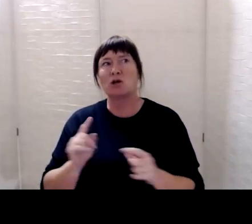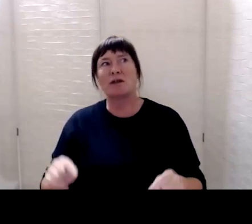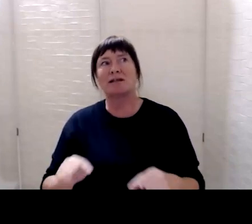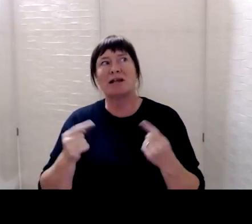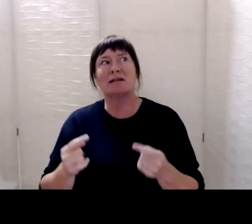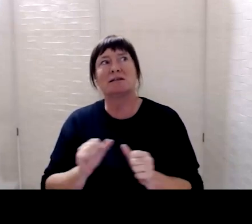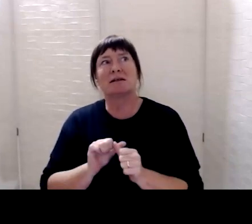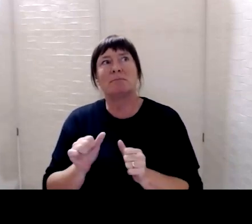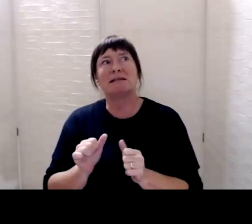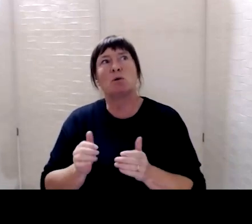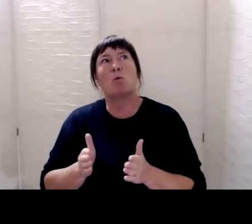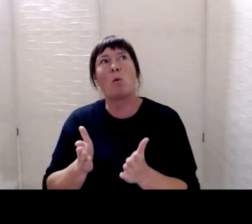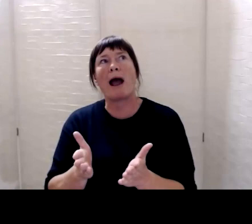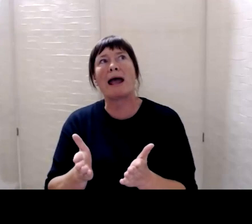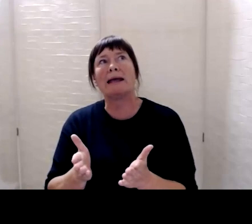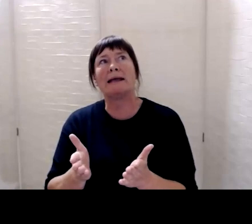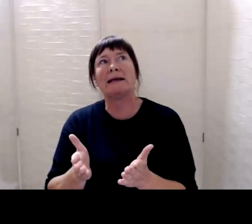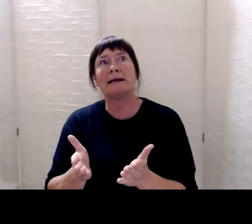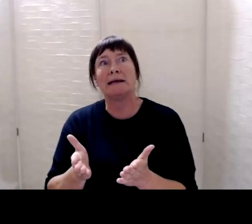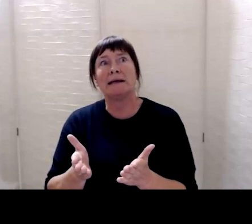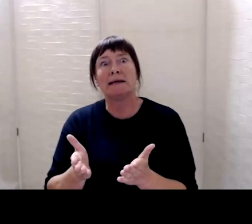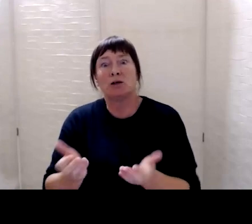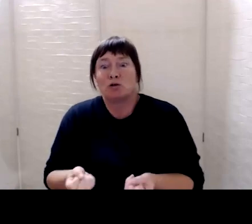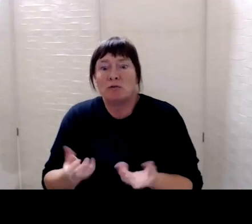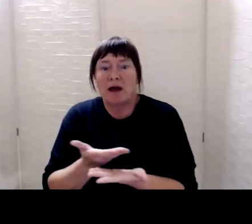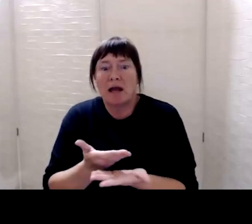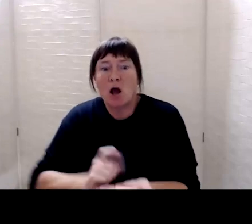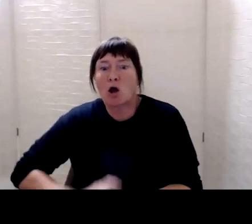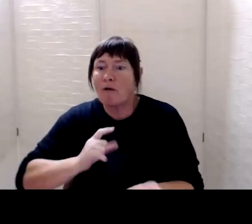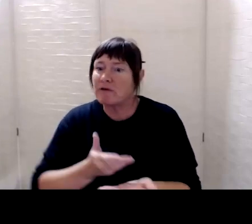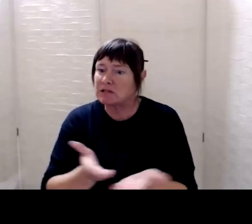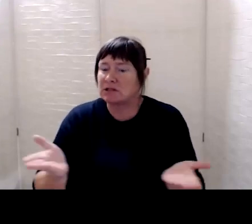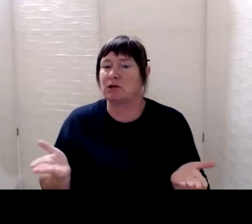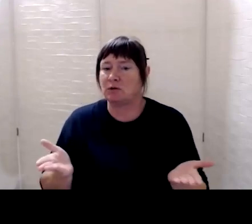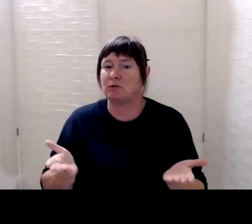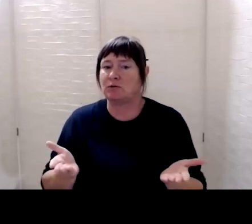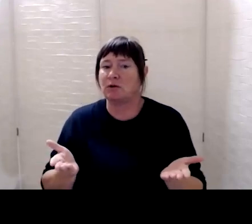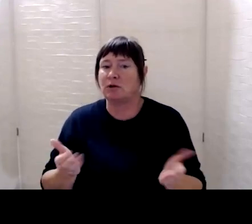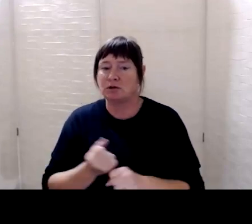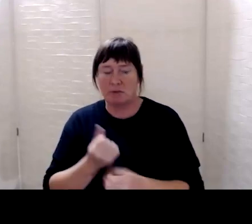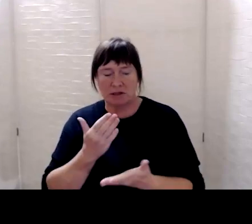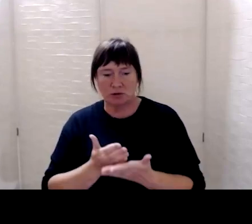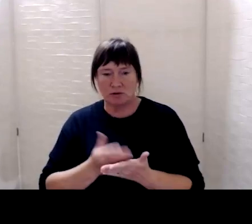confidence that the funding is being used for the purposes set for it